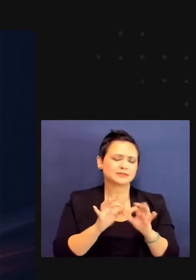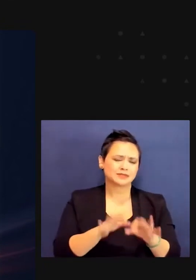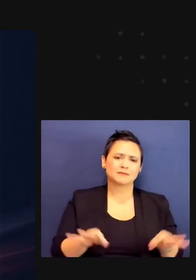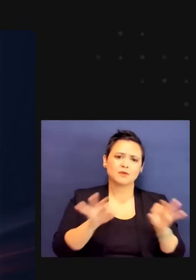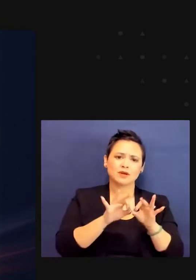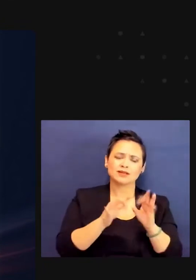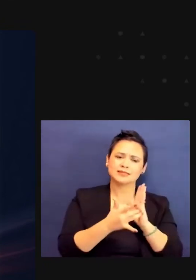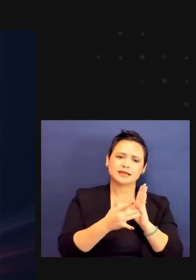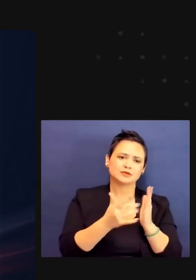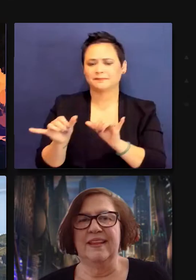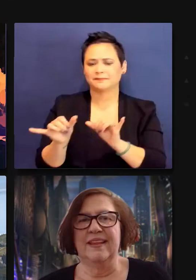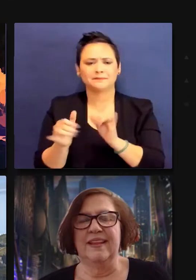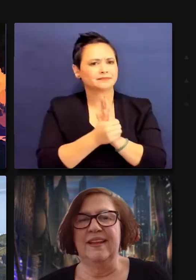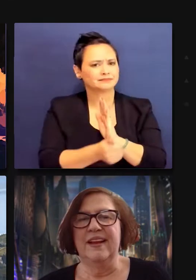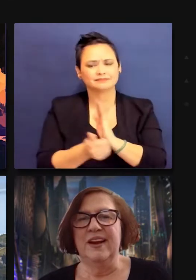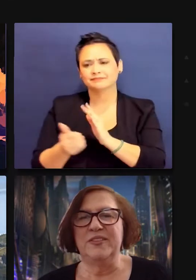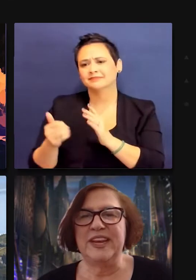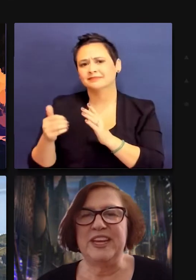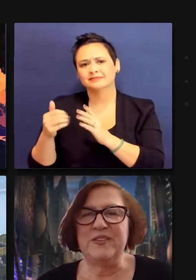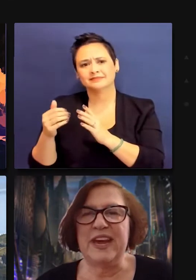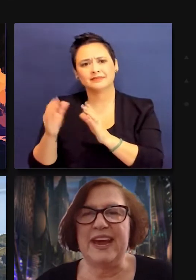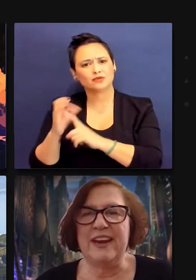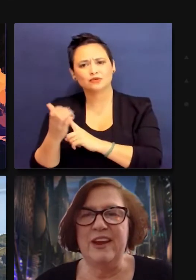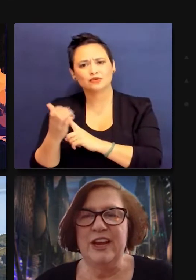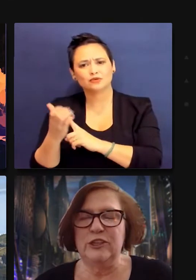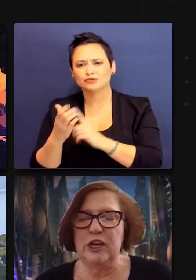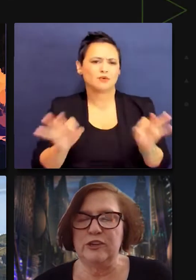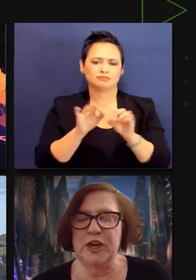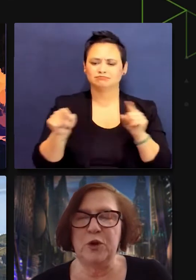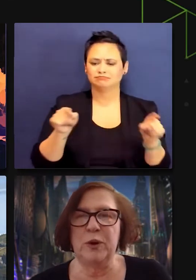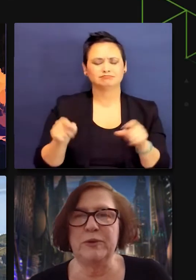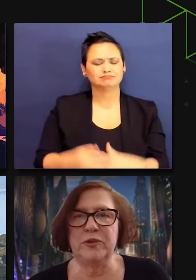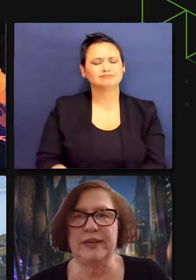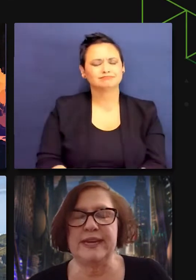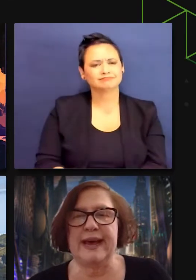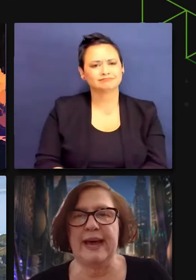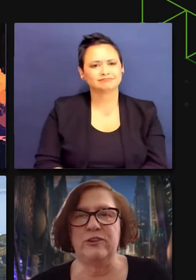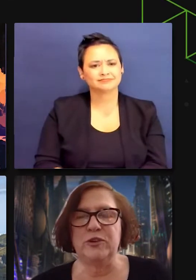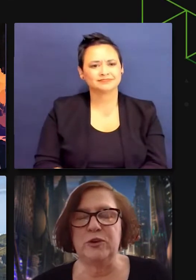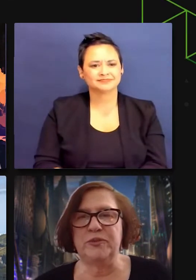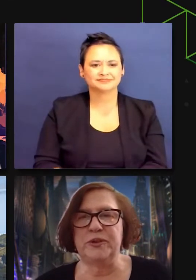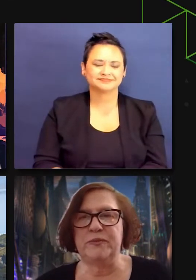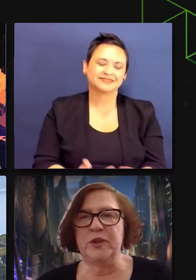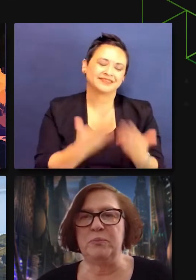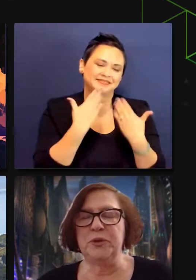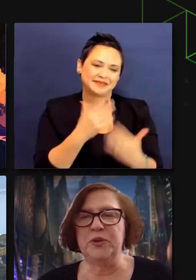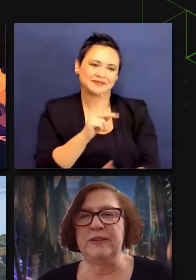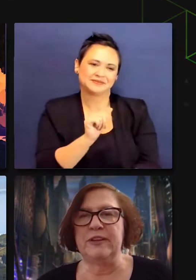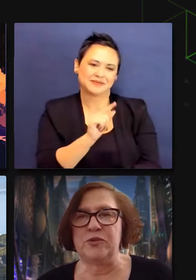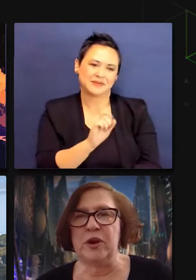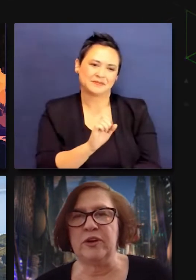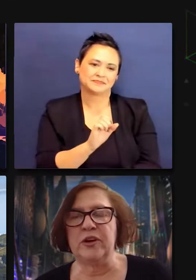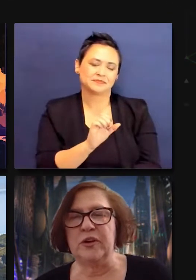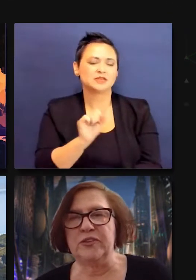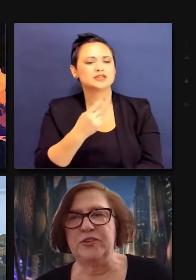Yeah. Thank you, Kate. Shannon, what would you like to add in terms of, you know, building that stronger culture?